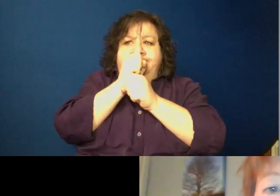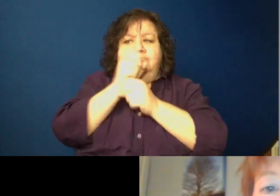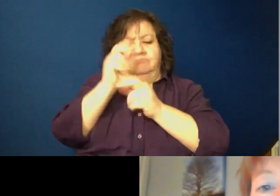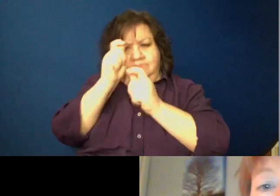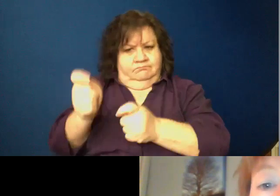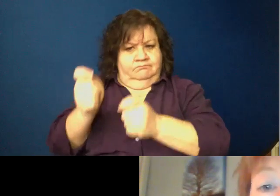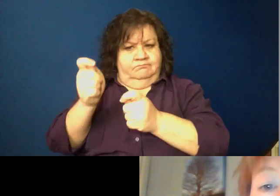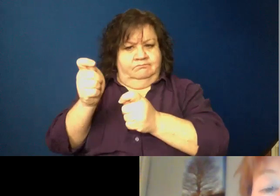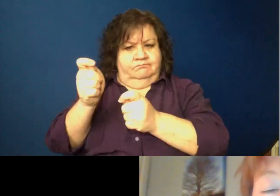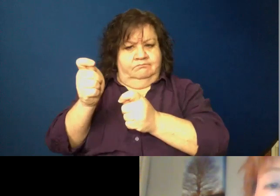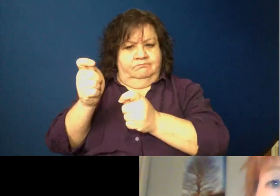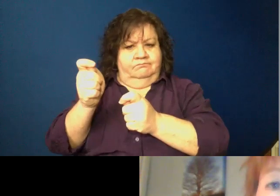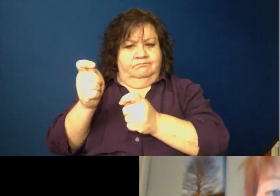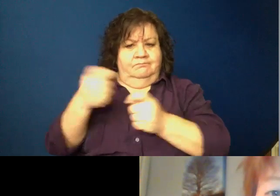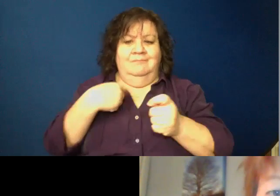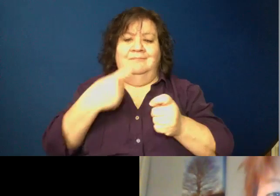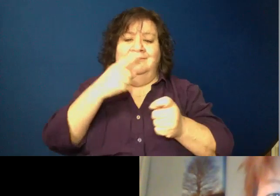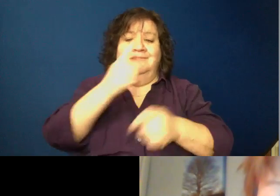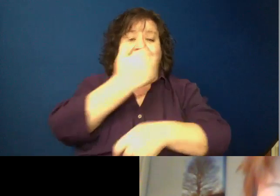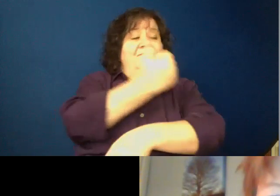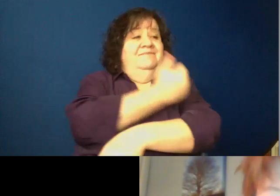and we know that many people with disabilities